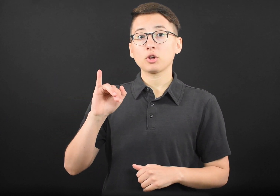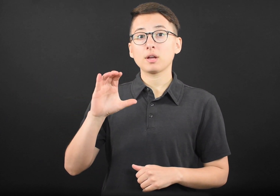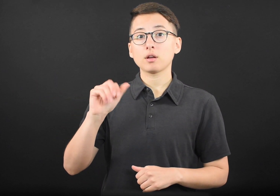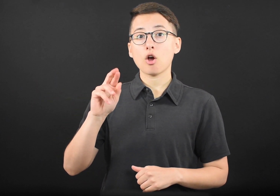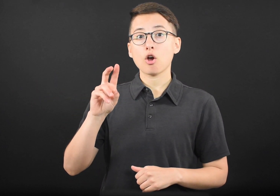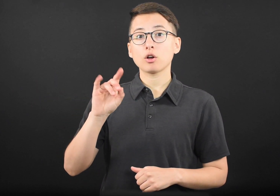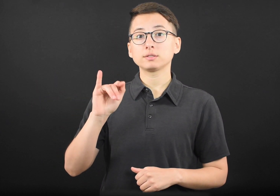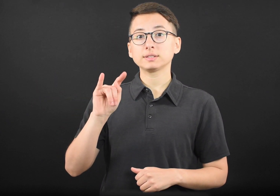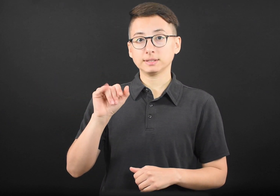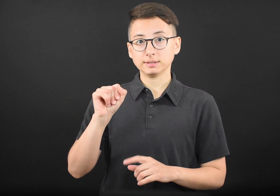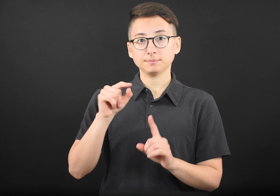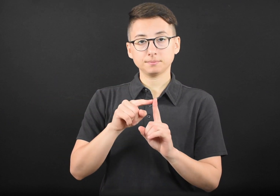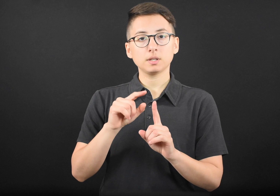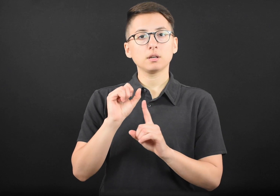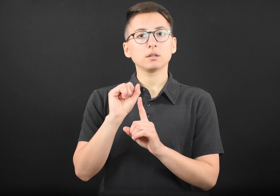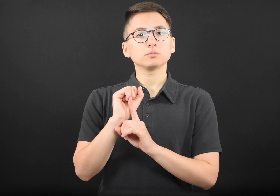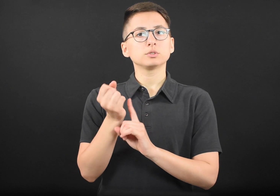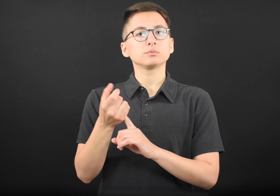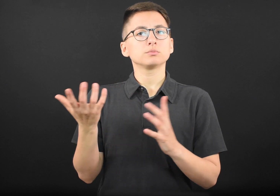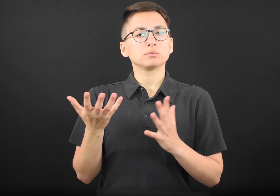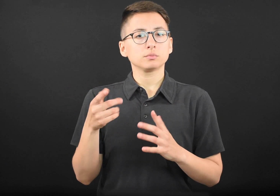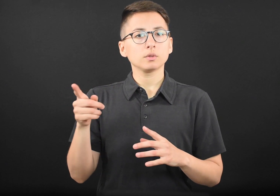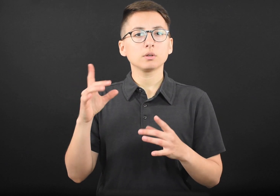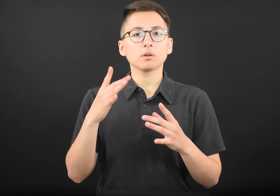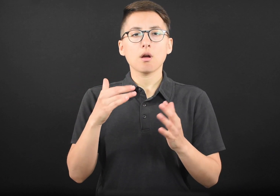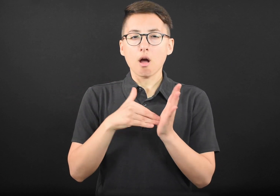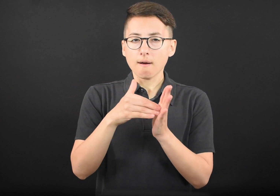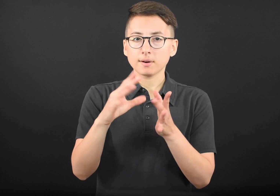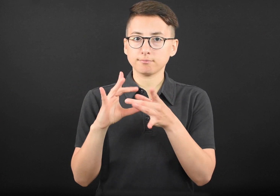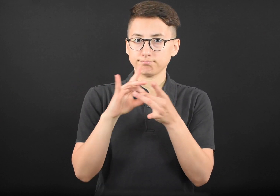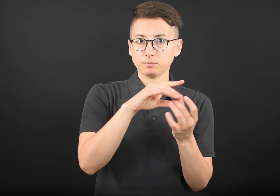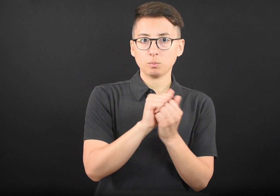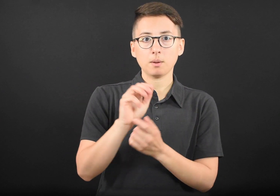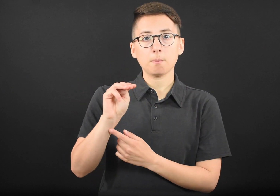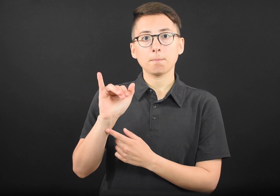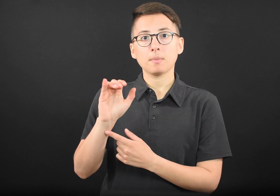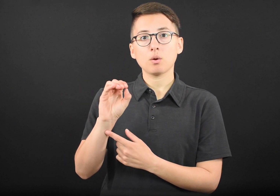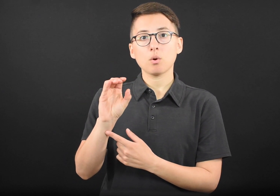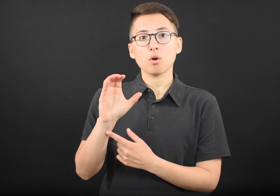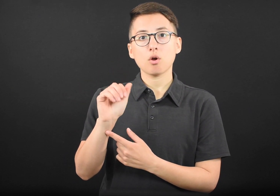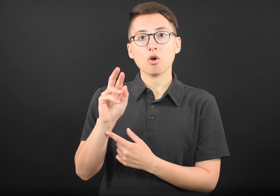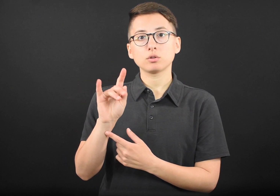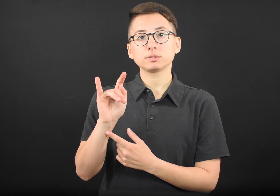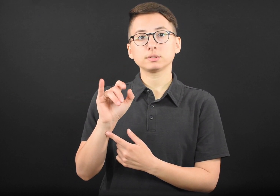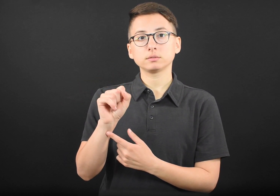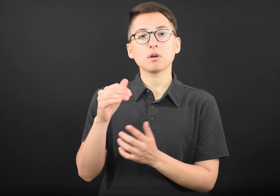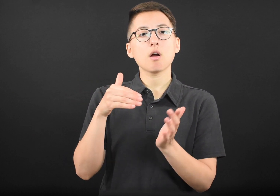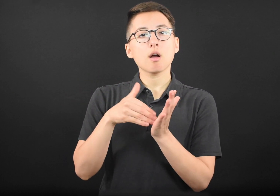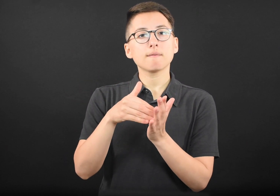Pericarditis is a condition often related to myocarditis, and involves